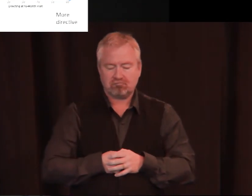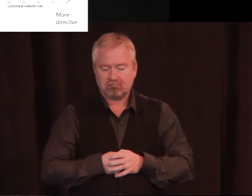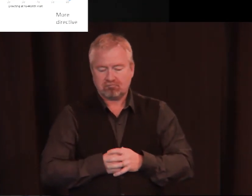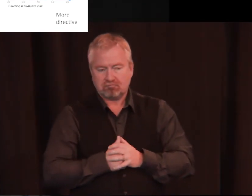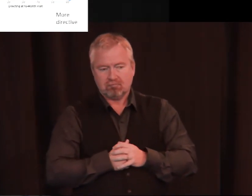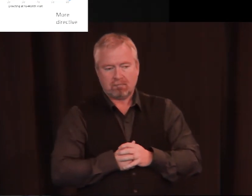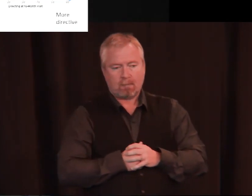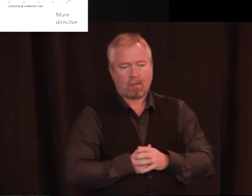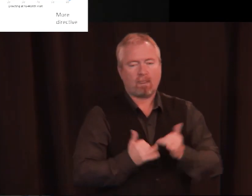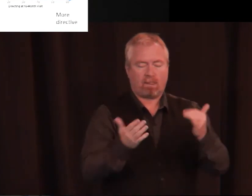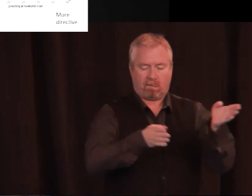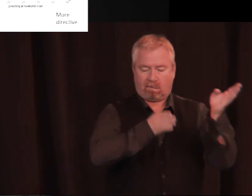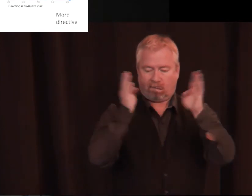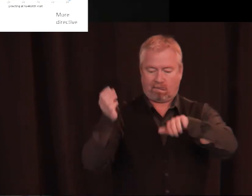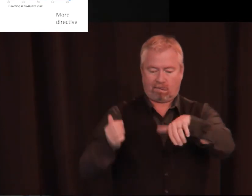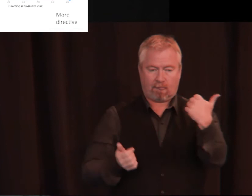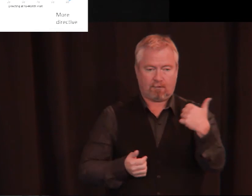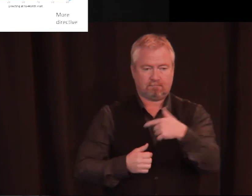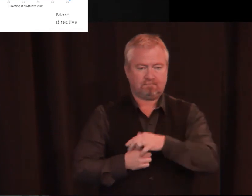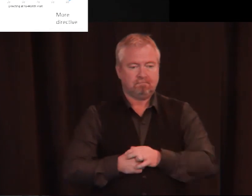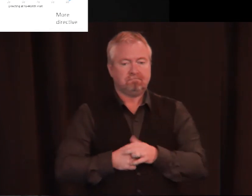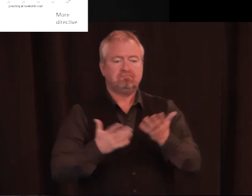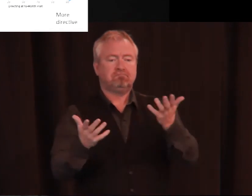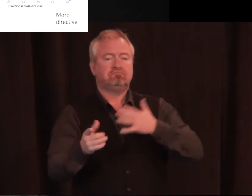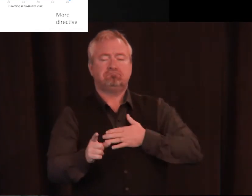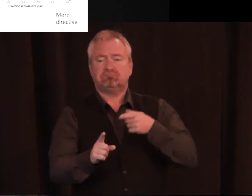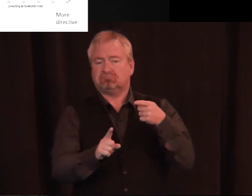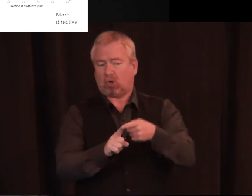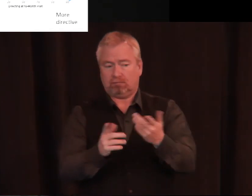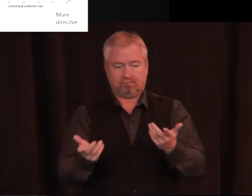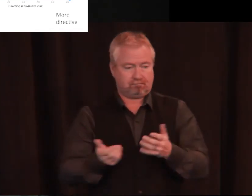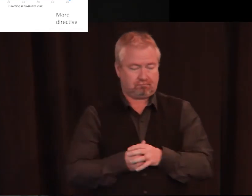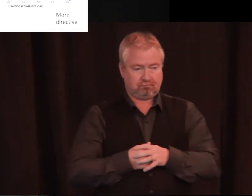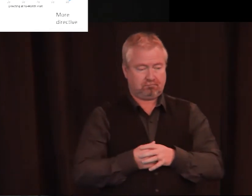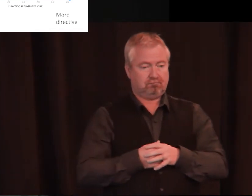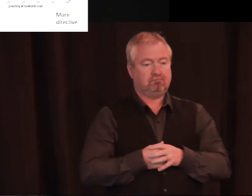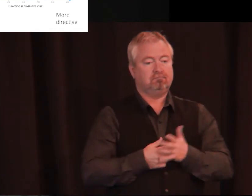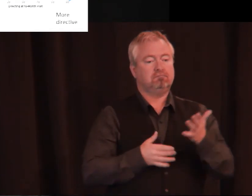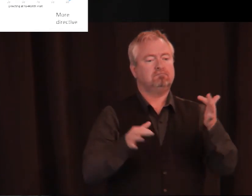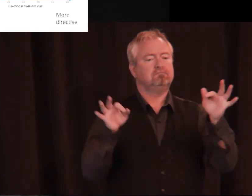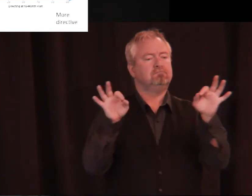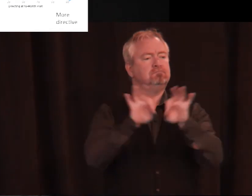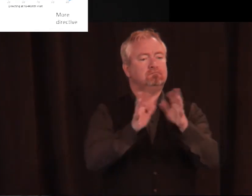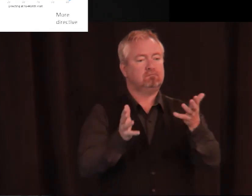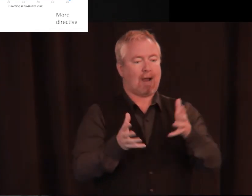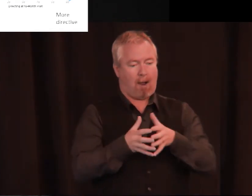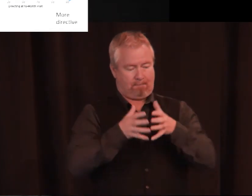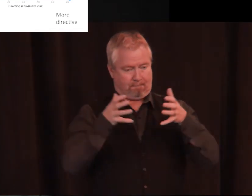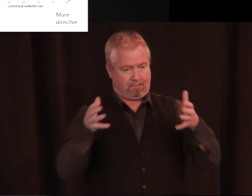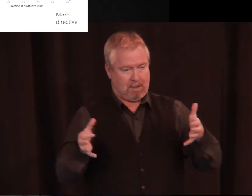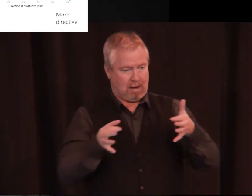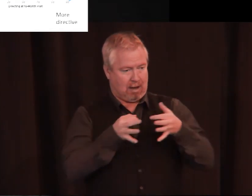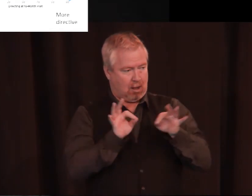Okay. So, does it matter? Does the quality and quantity of the language input that these kids are getting at 18 months of age